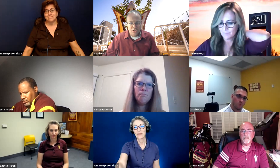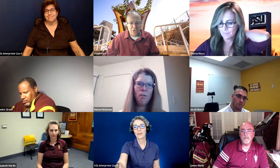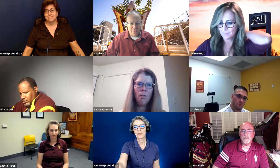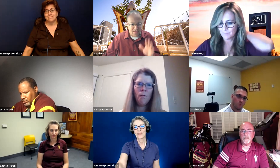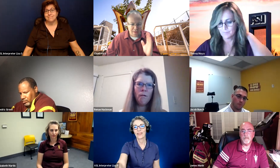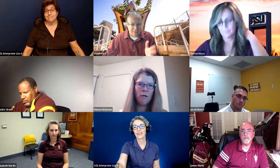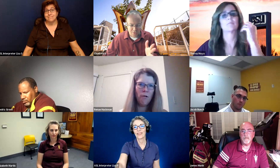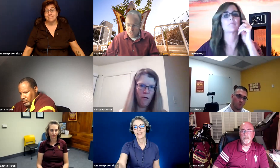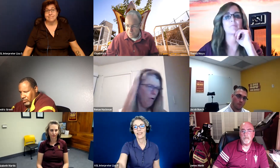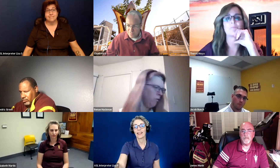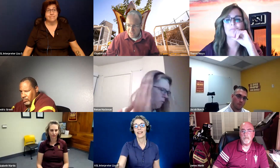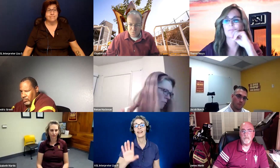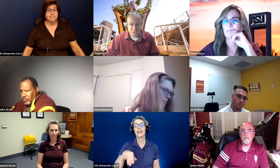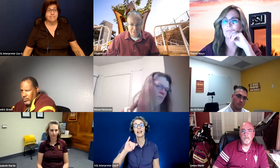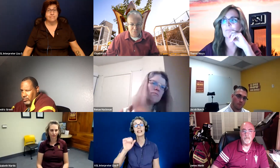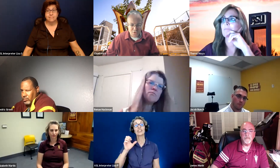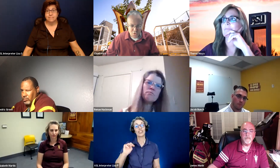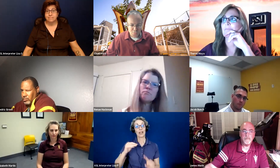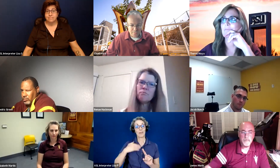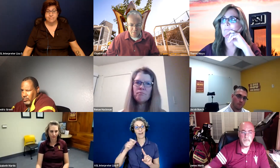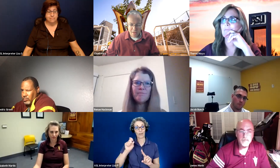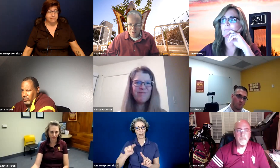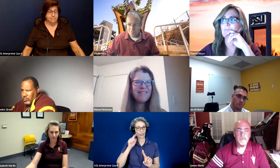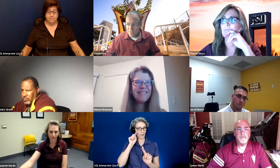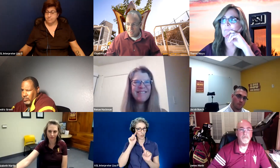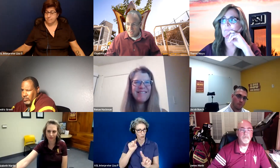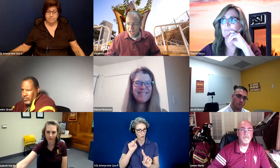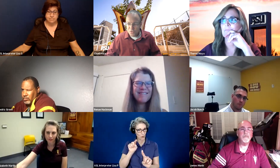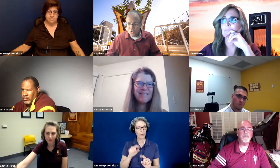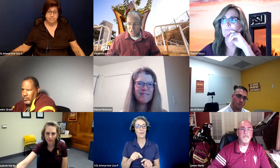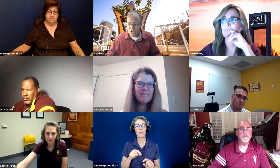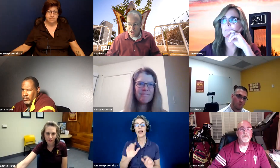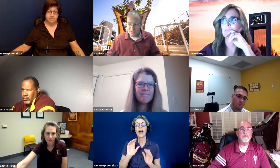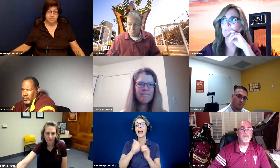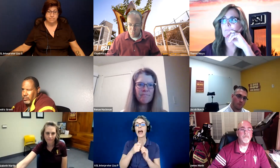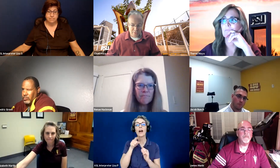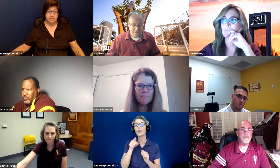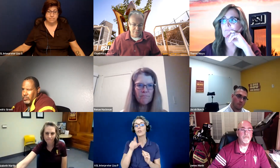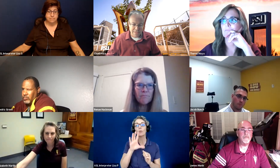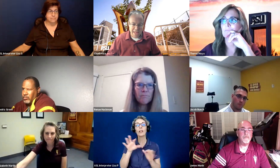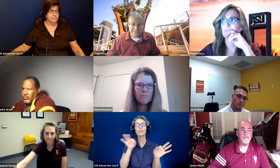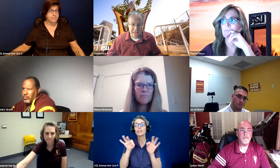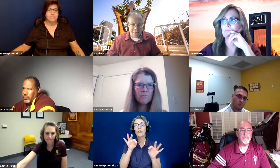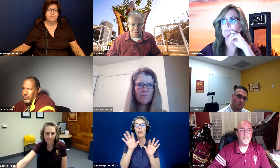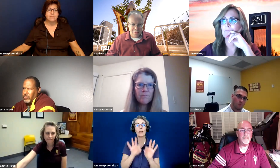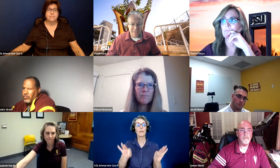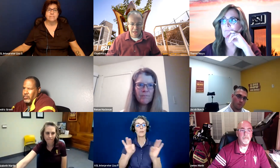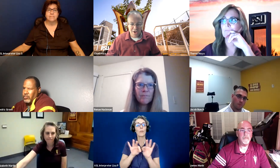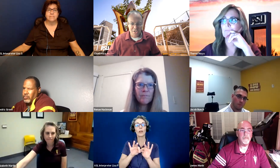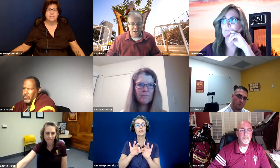Jim, I've got a question, gonna have questions for you. How would you describe the importance of the ADA and higher education?